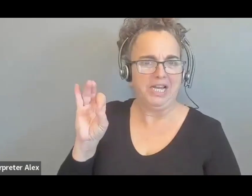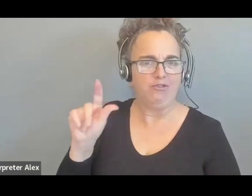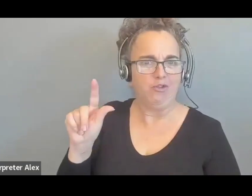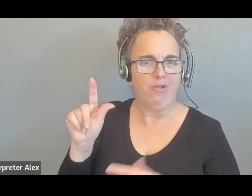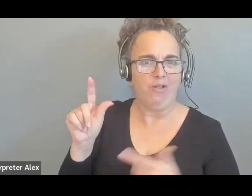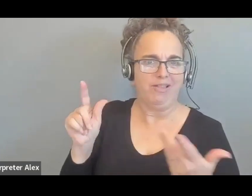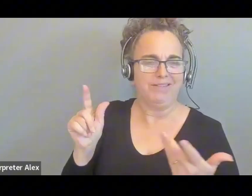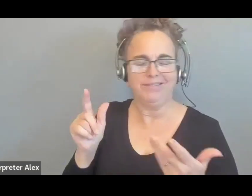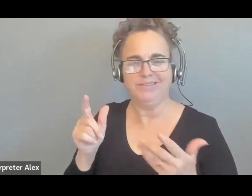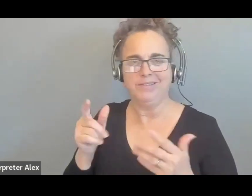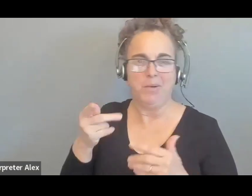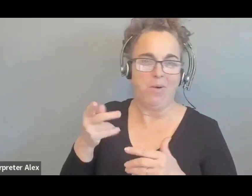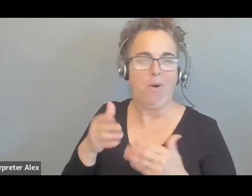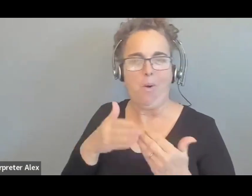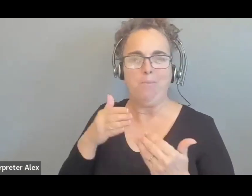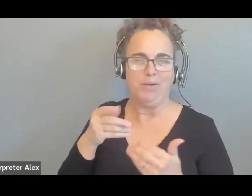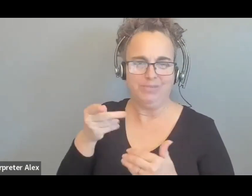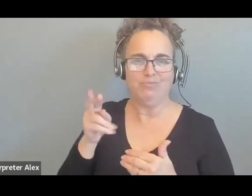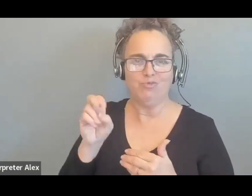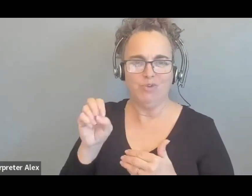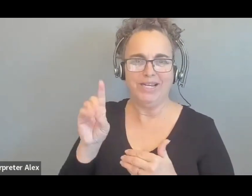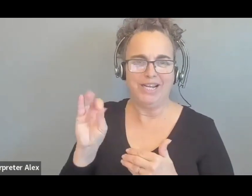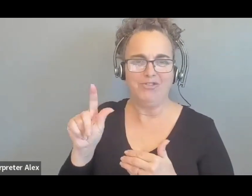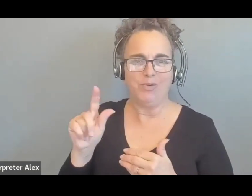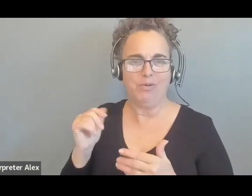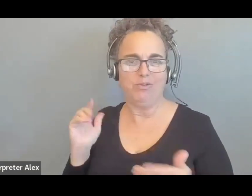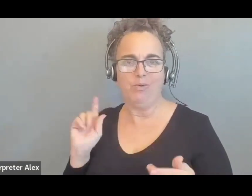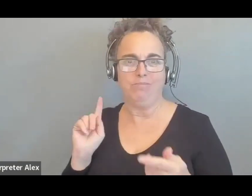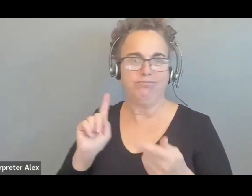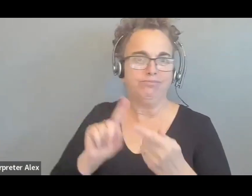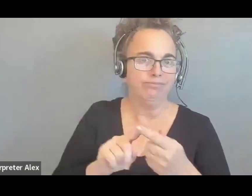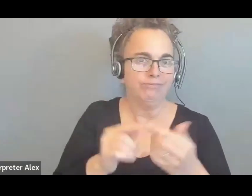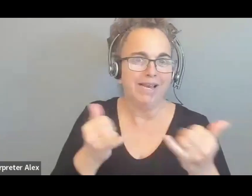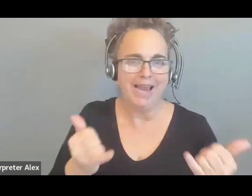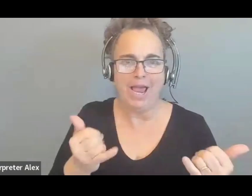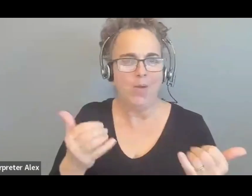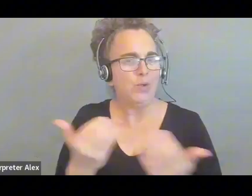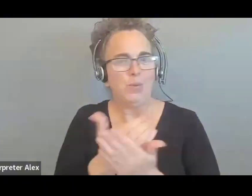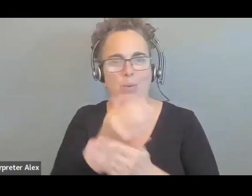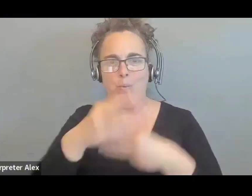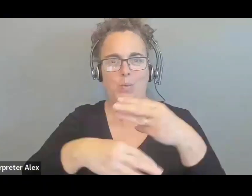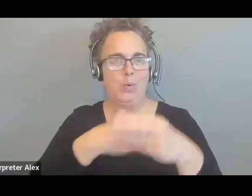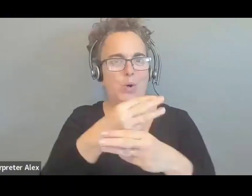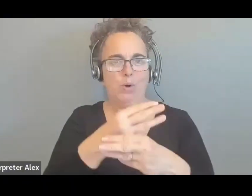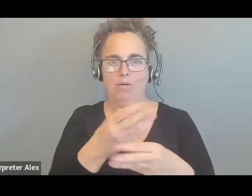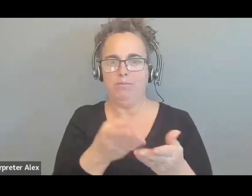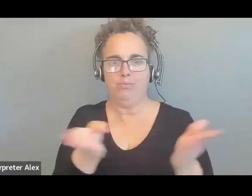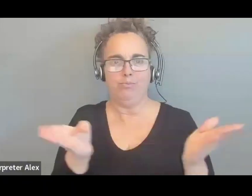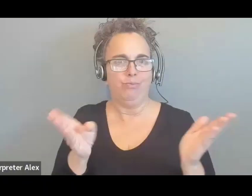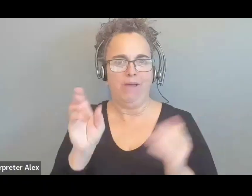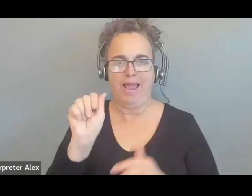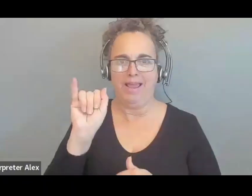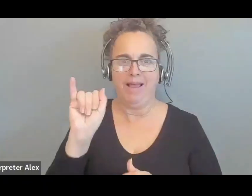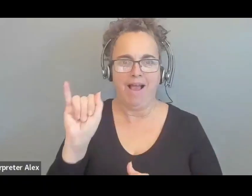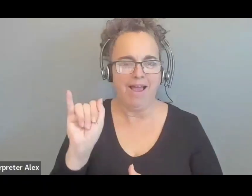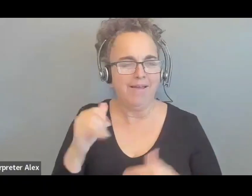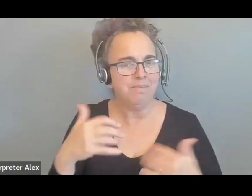borderline pre-digital era to now this new world with AI that I have seen early adoption